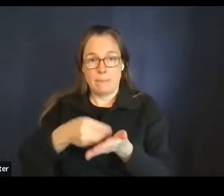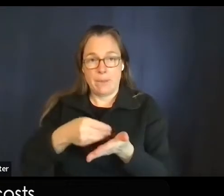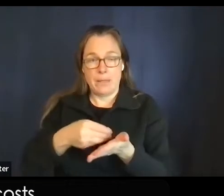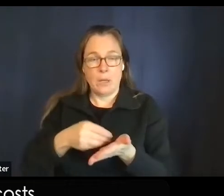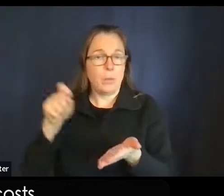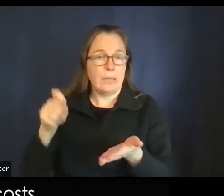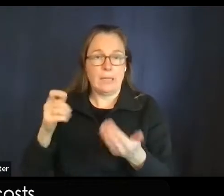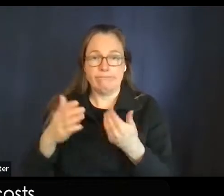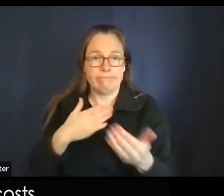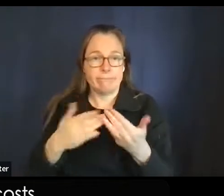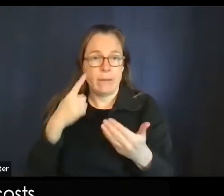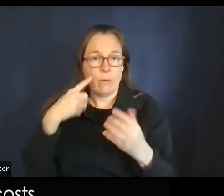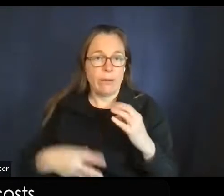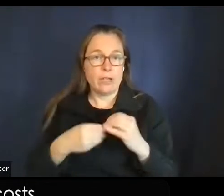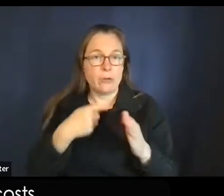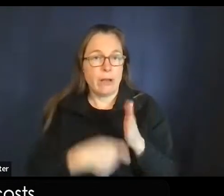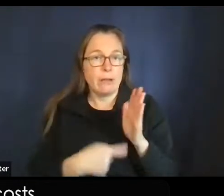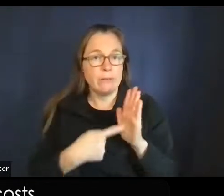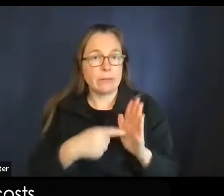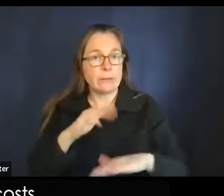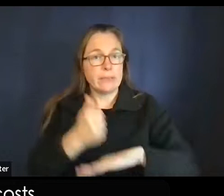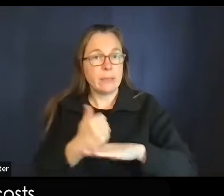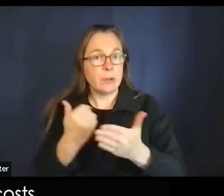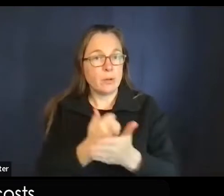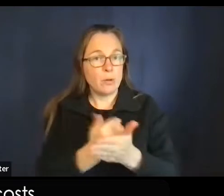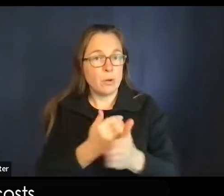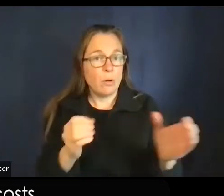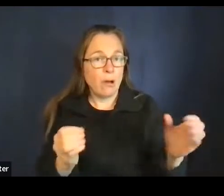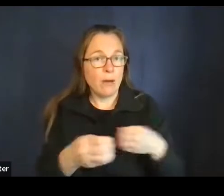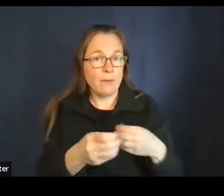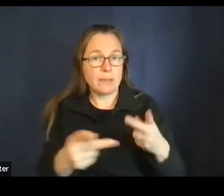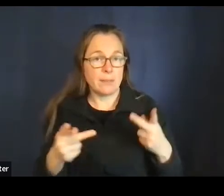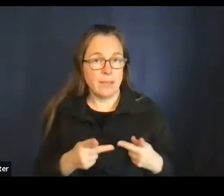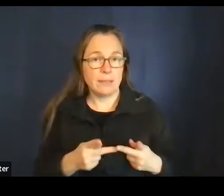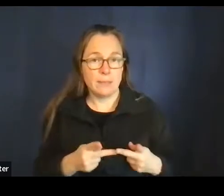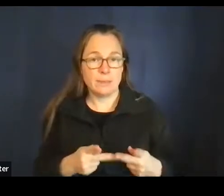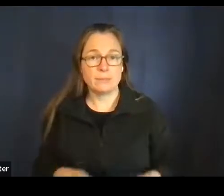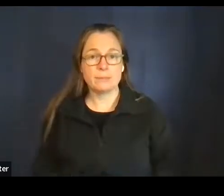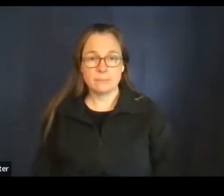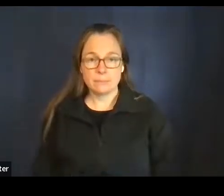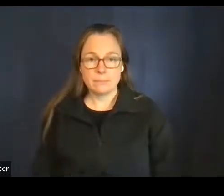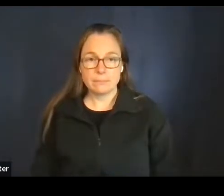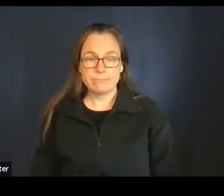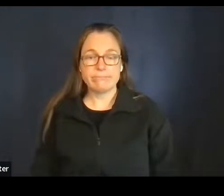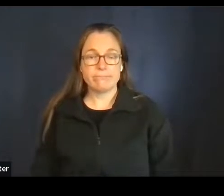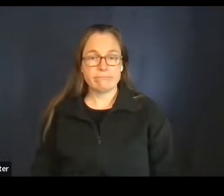for additional costs, such as setting up the new facilities for the new council offices. And so we're going to be working with the council to make sure that we set aside